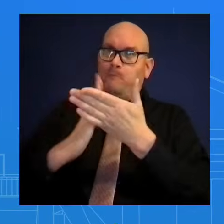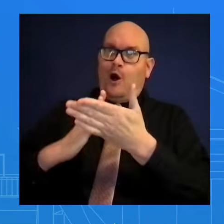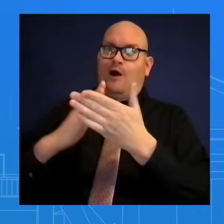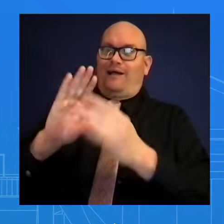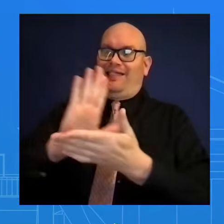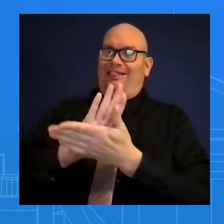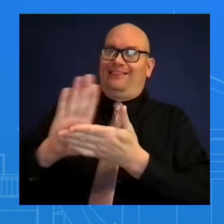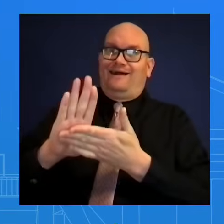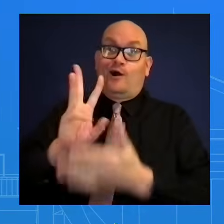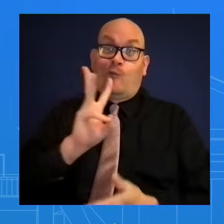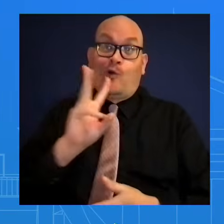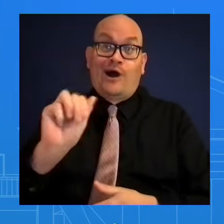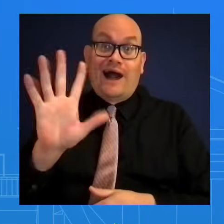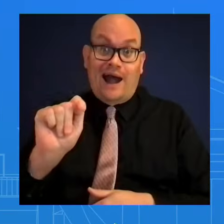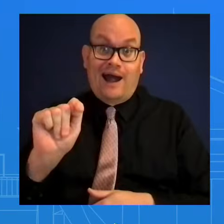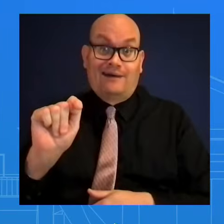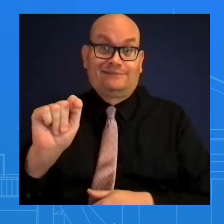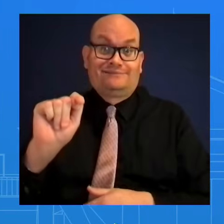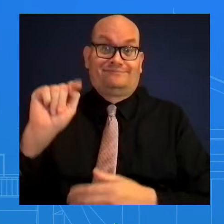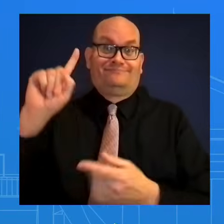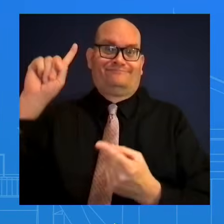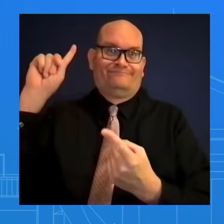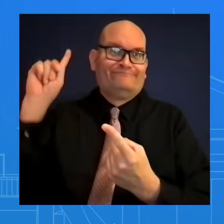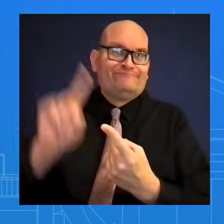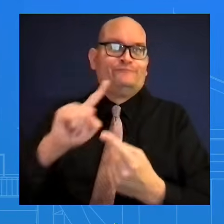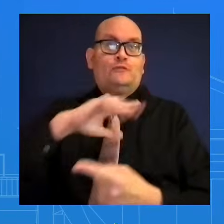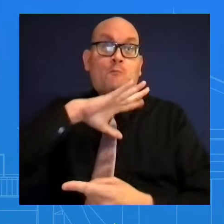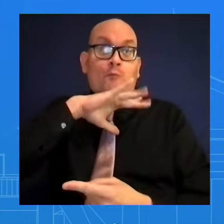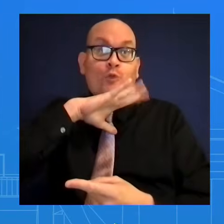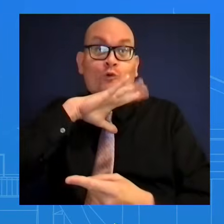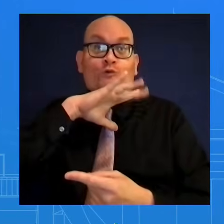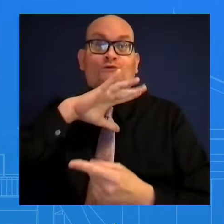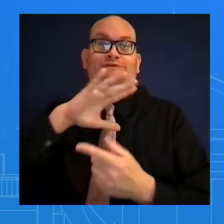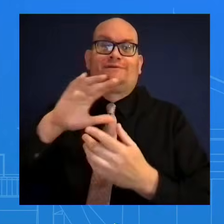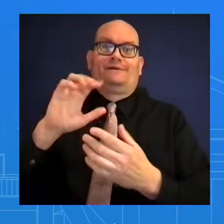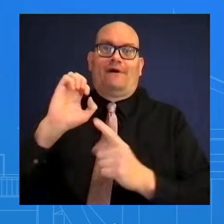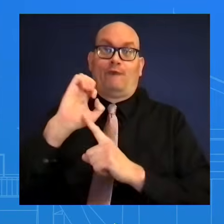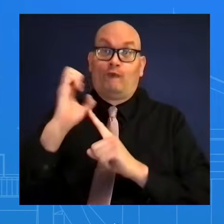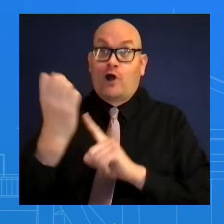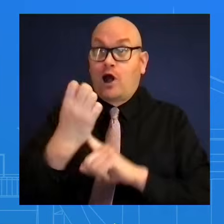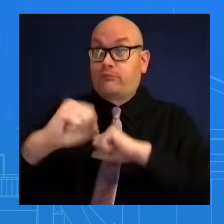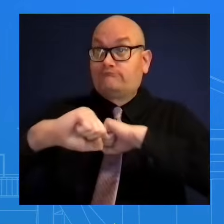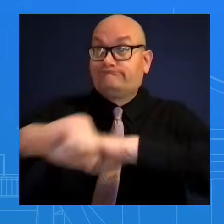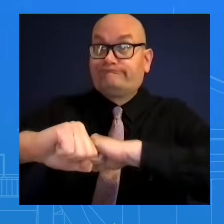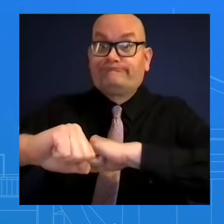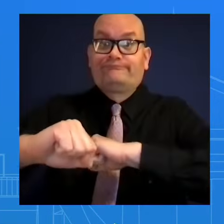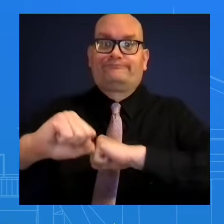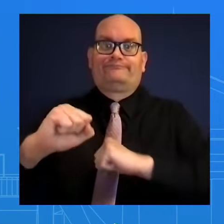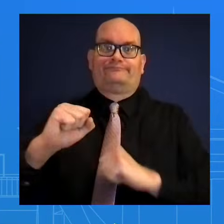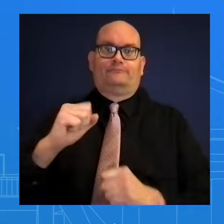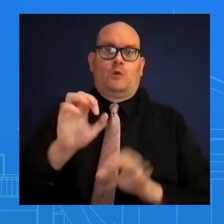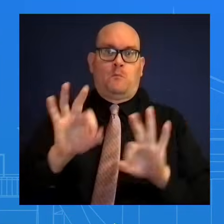all while protecting the full scope of those reviews. So, that's really important to note. And, you know, I have some quotes here